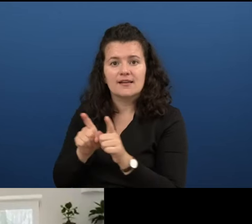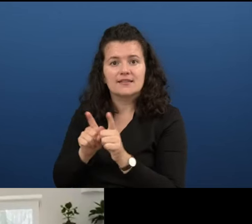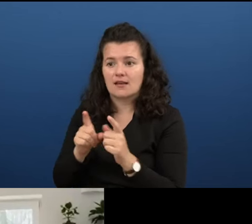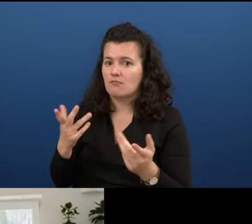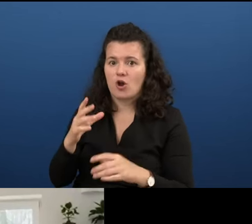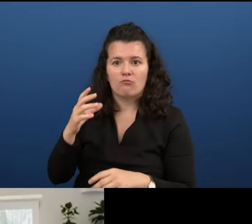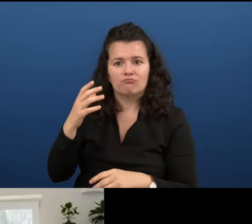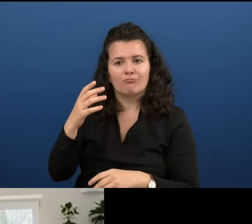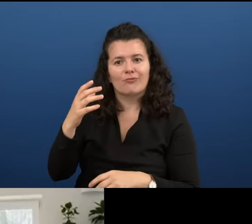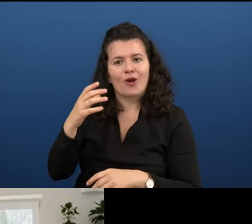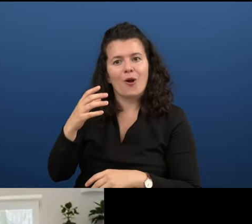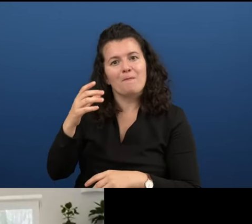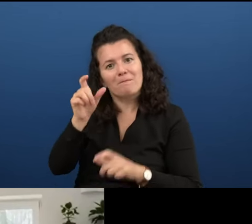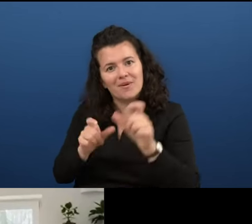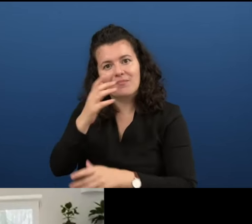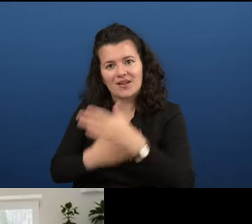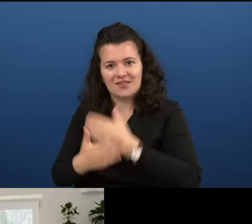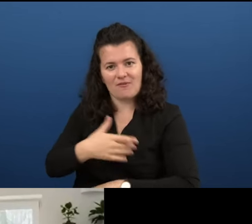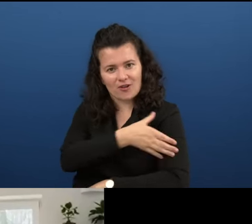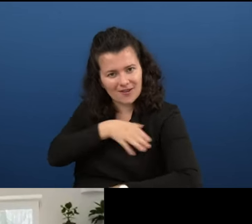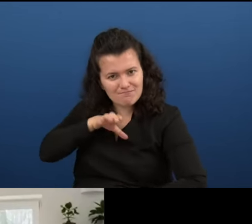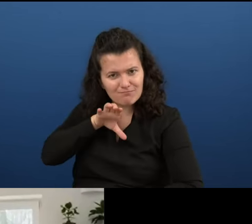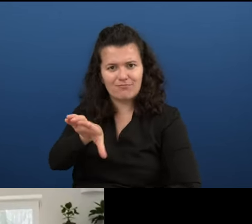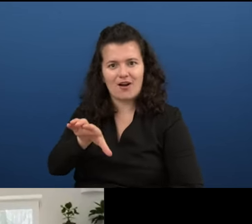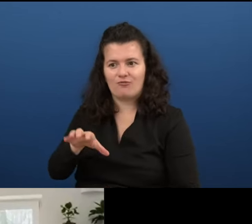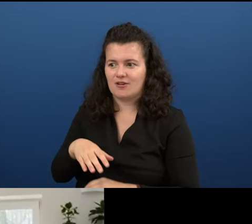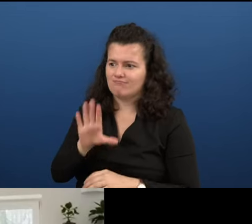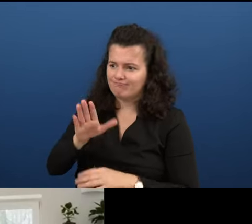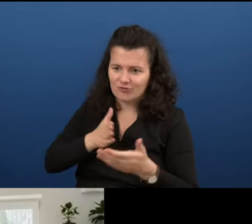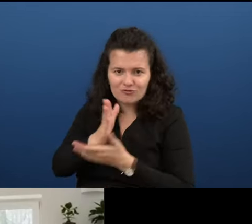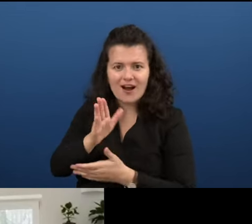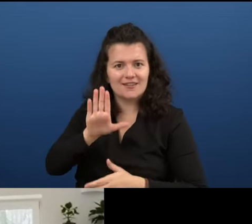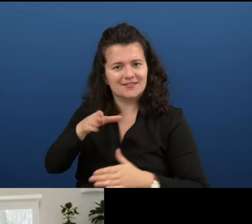with disabilities and improving their lives by improving their access to employment. And